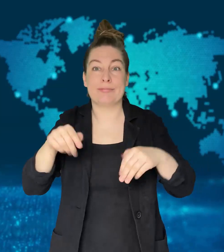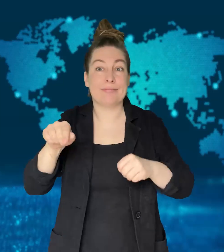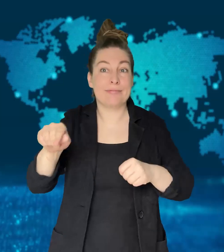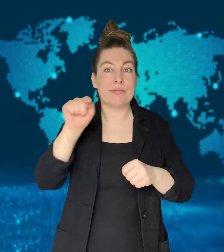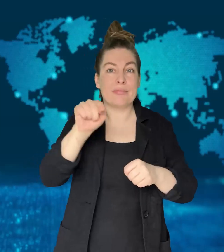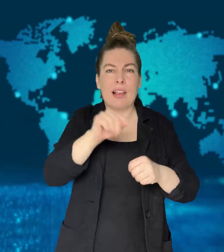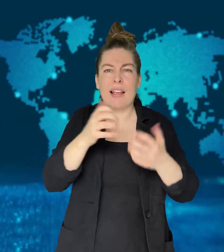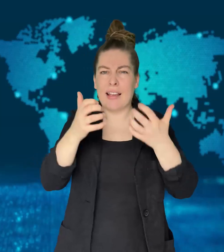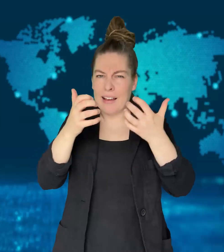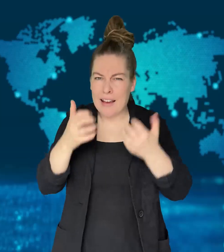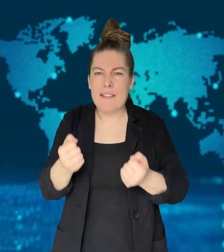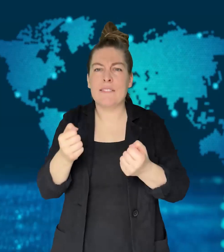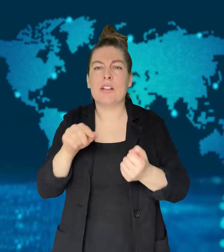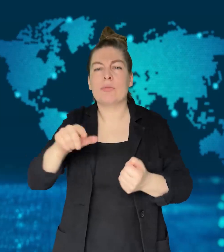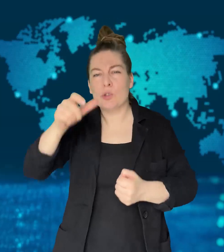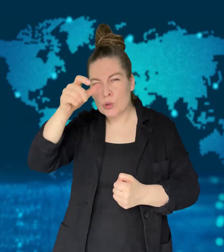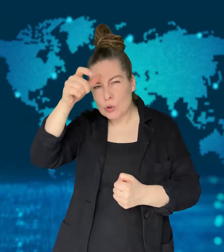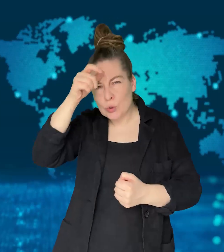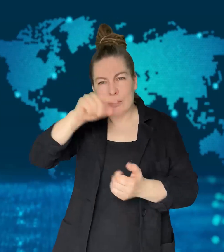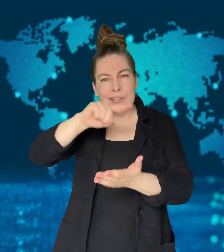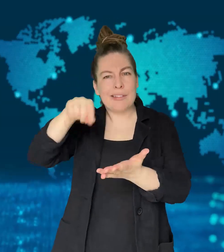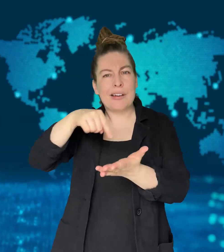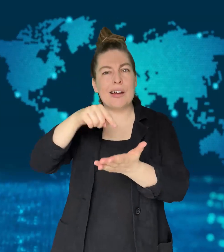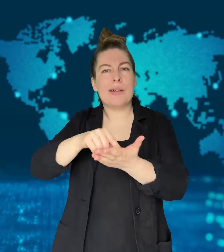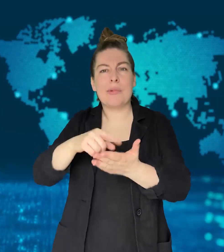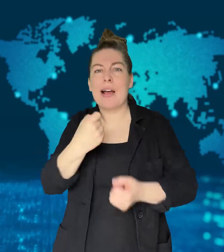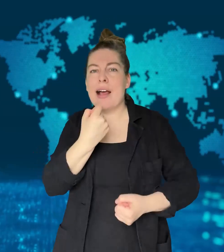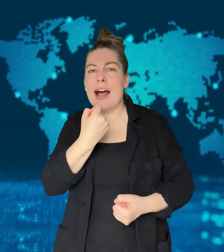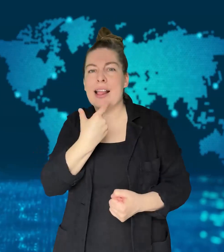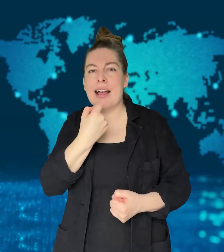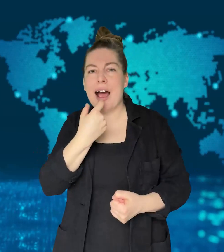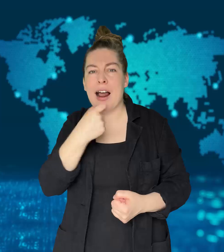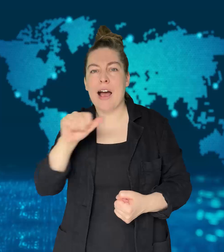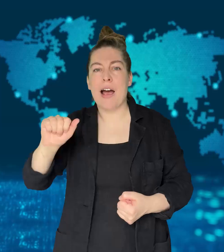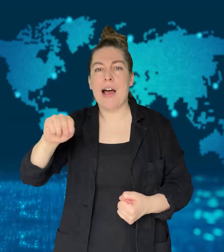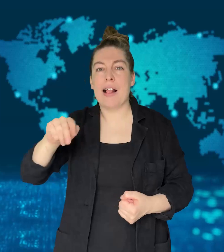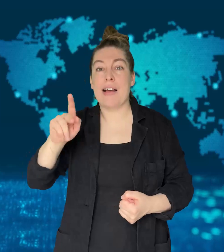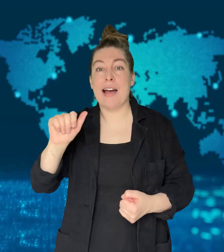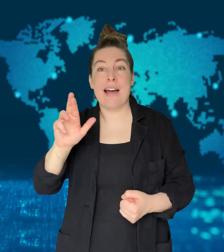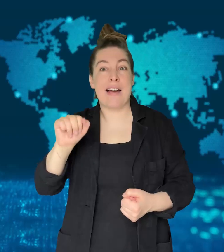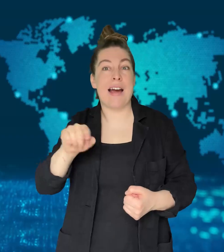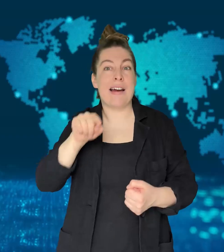throwing flares and stones at the police.